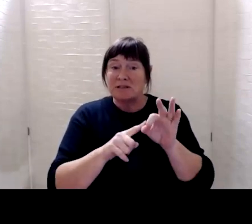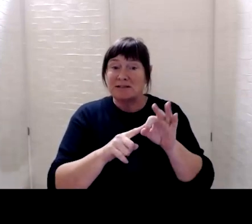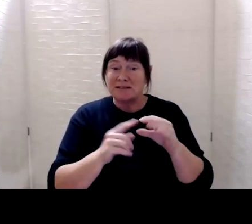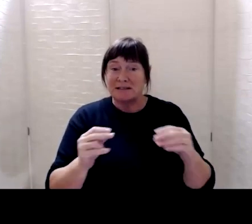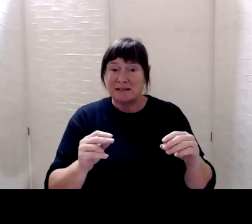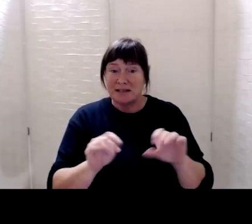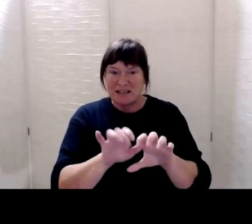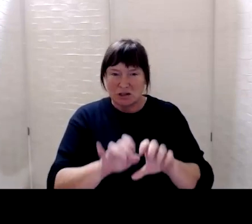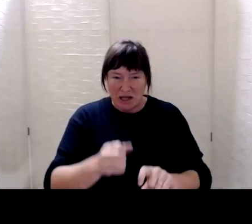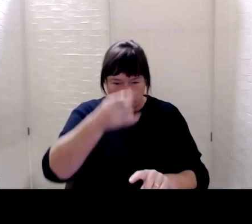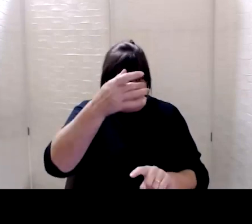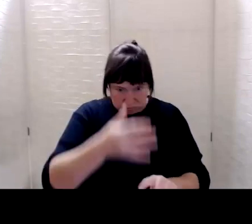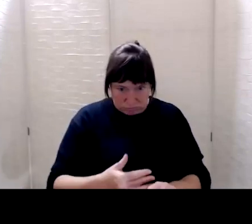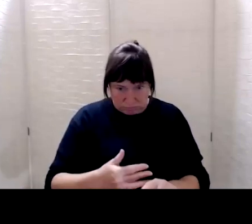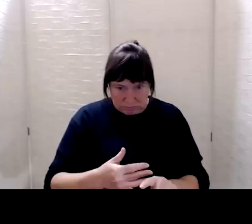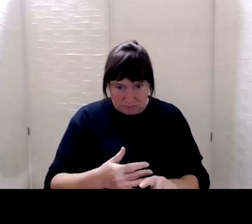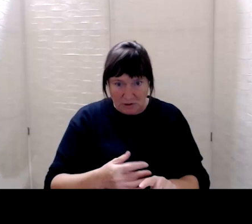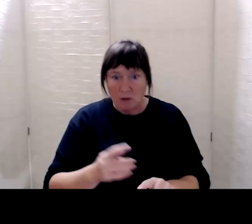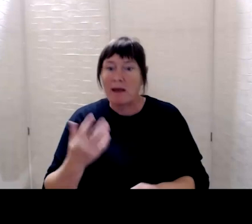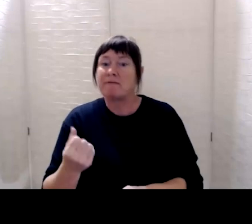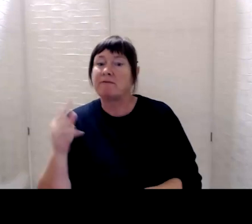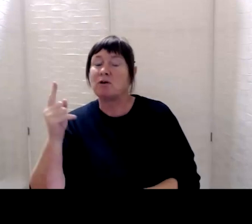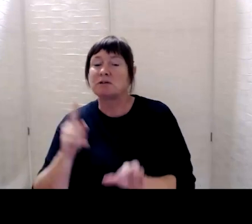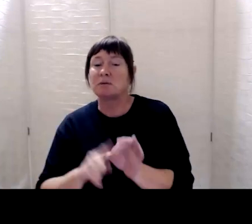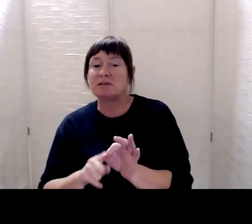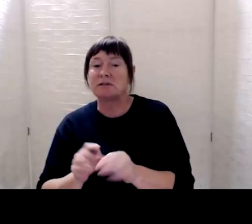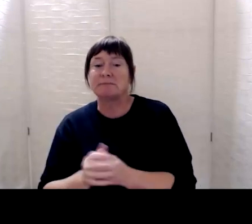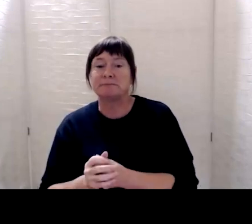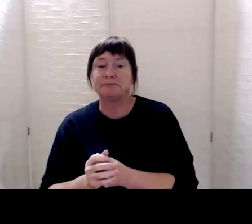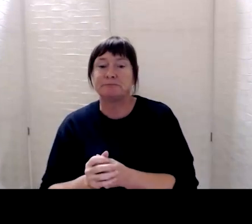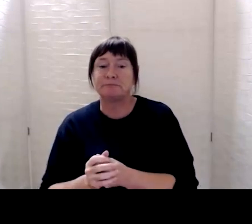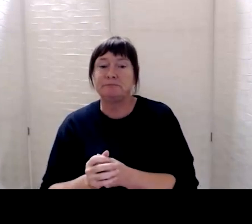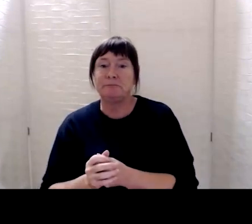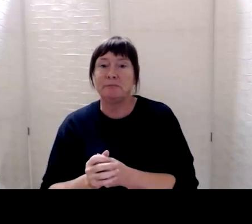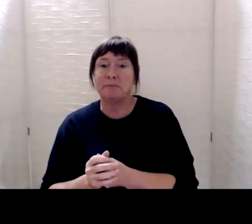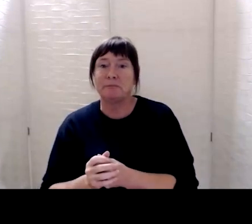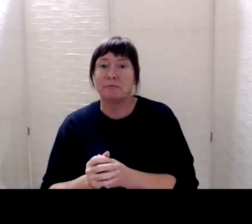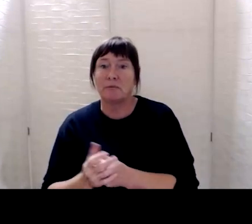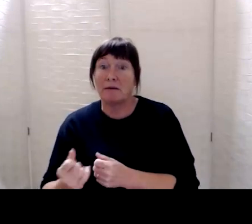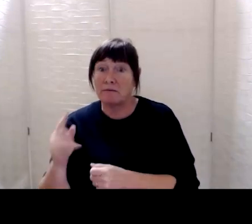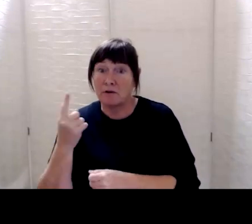and I think we’ve got the first question.